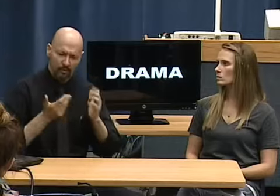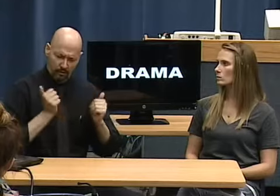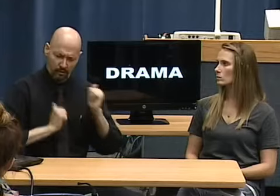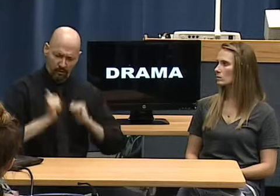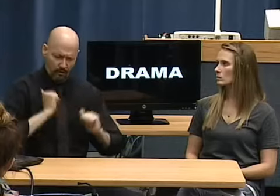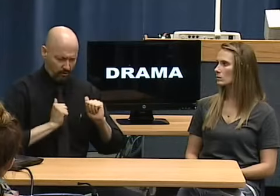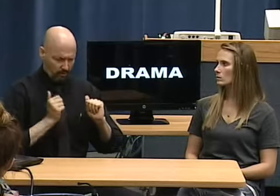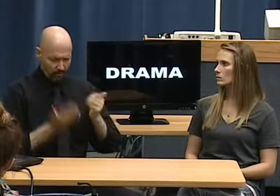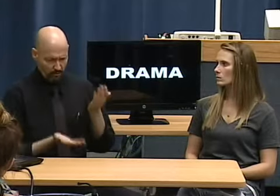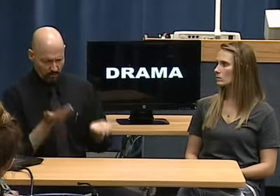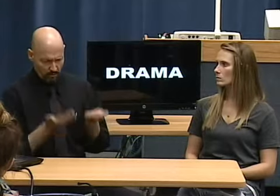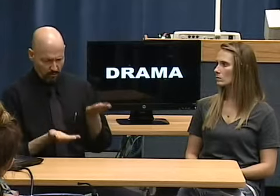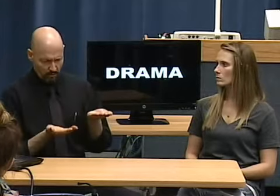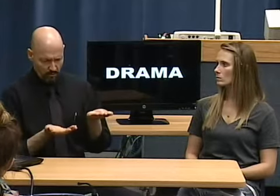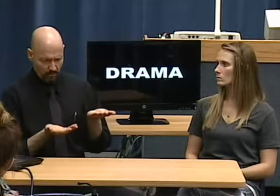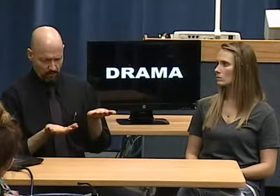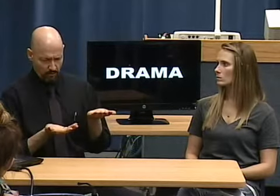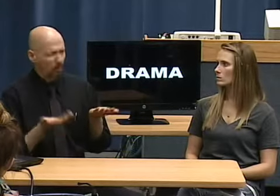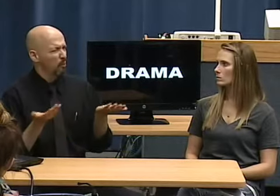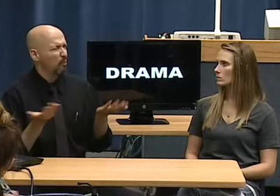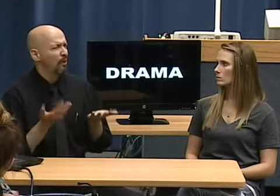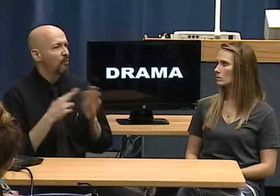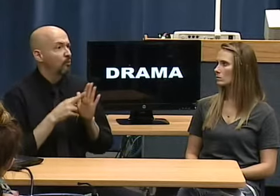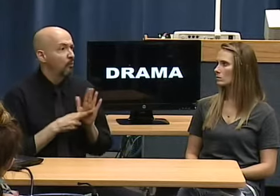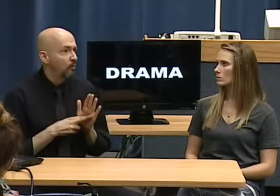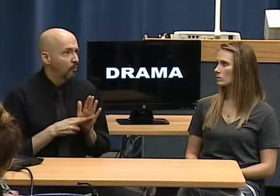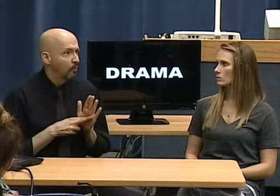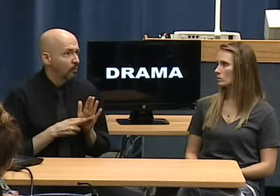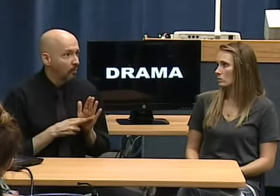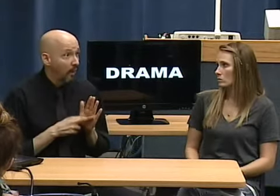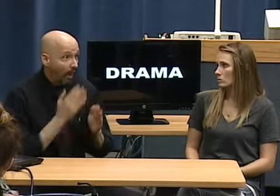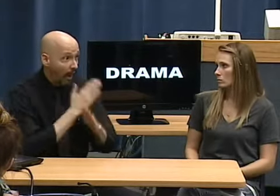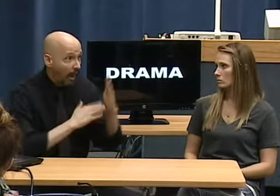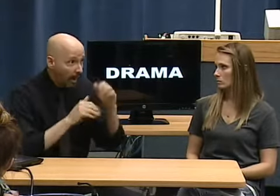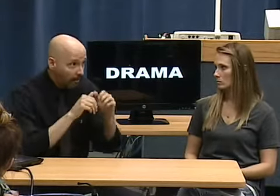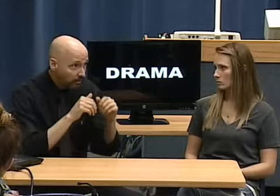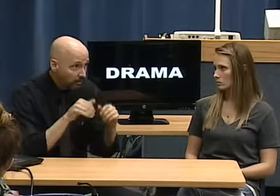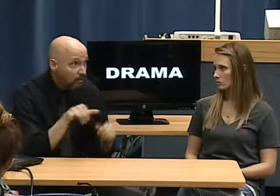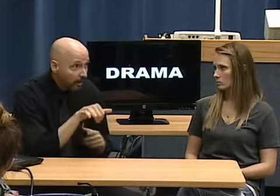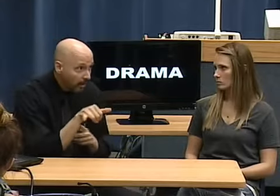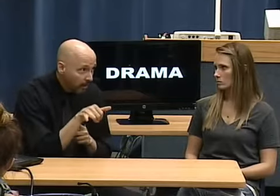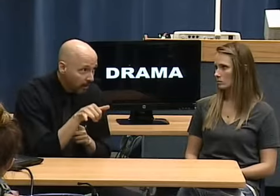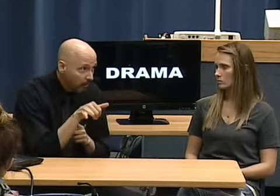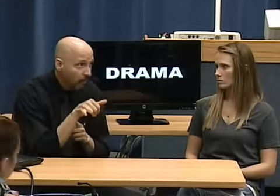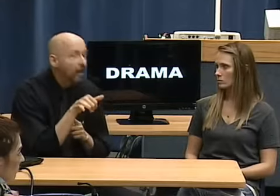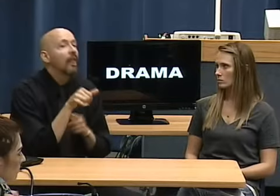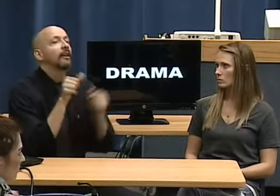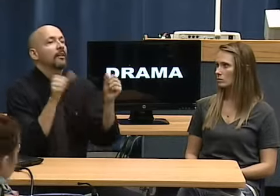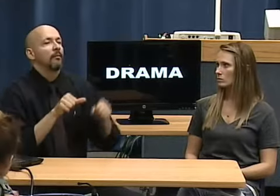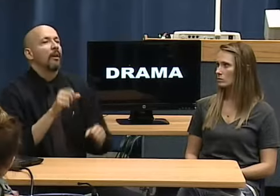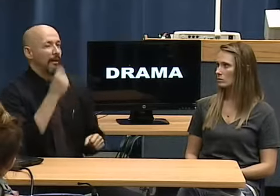Drama... Maybe... What rules? The hands have the same... shape?